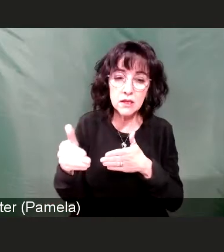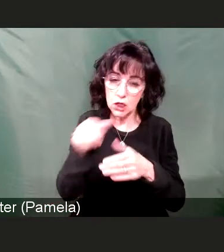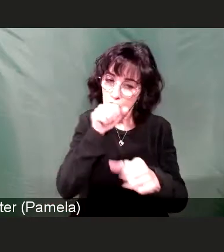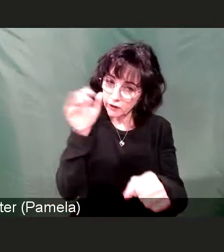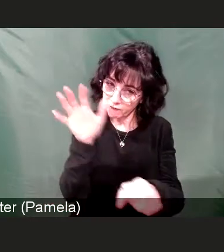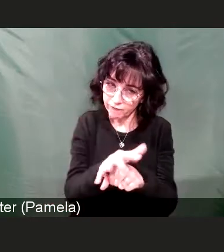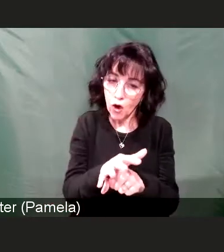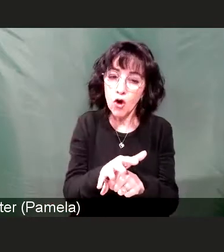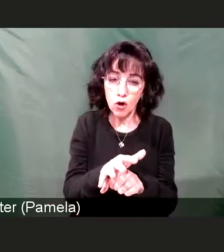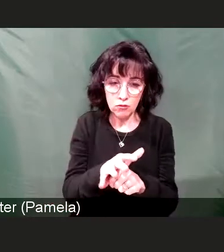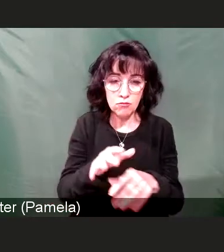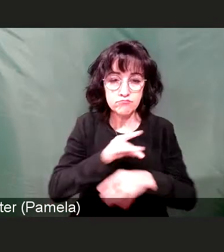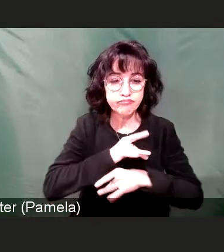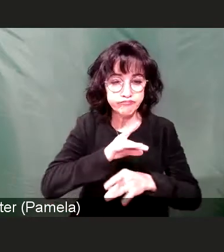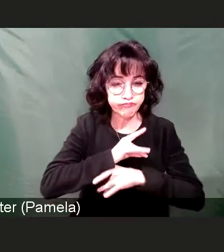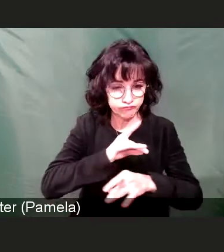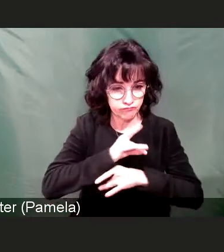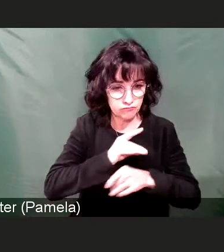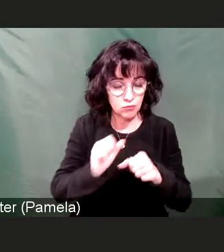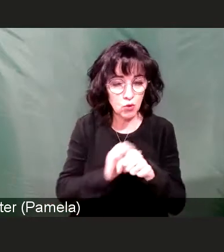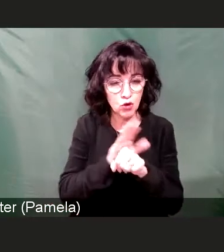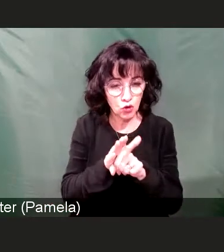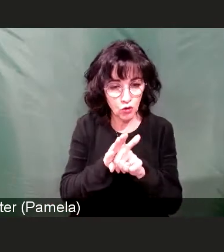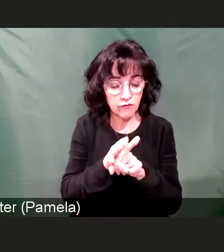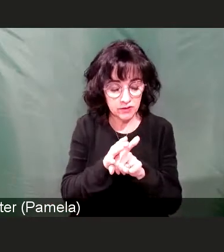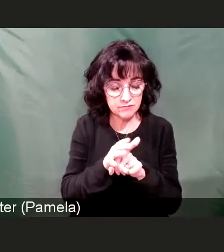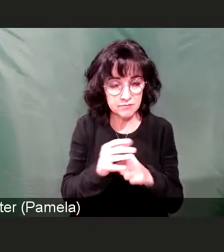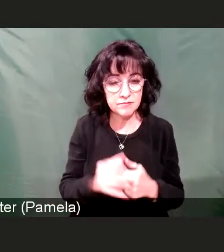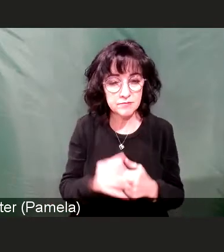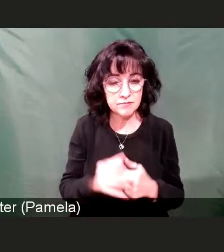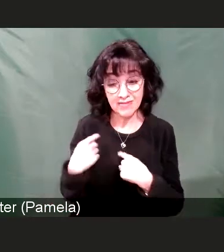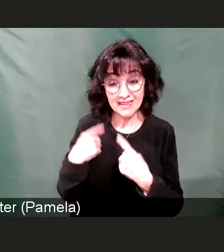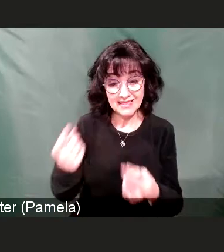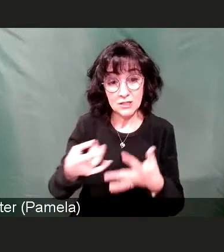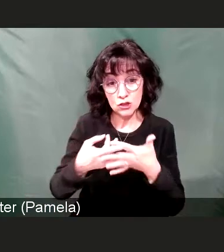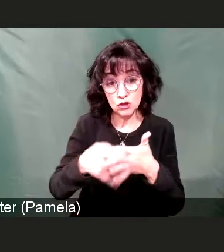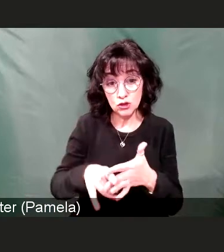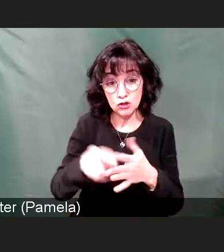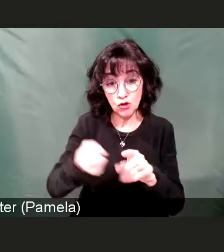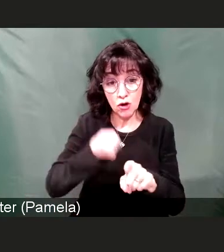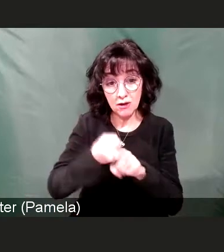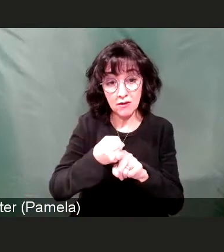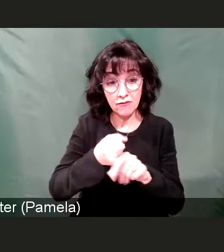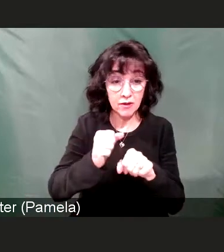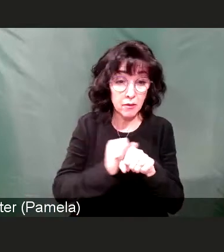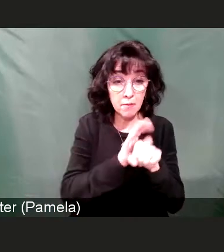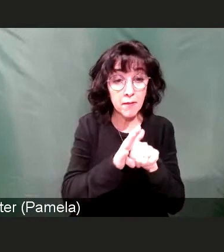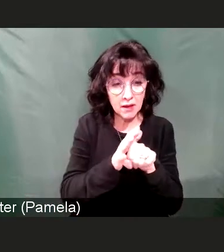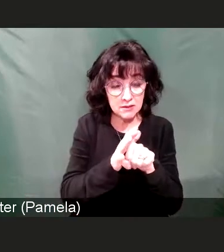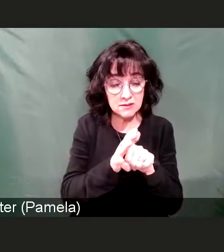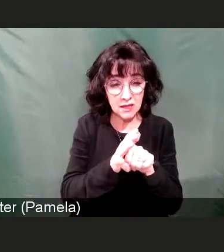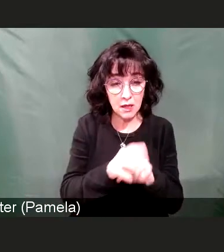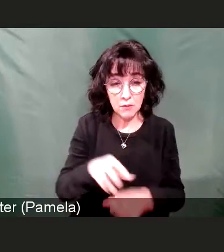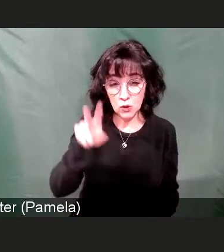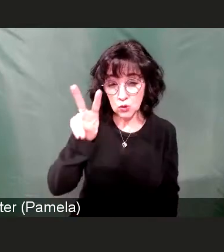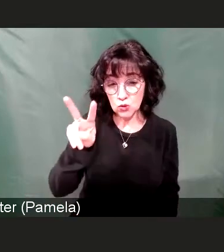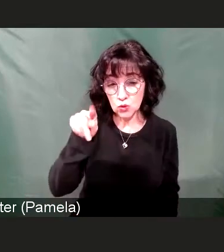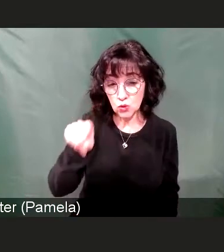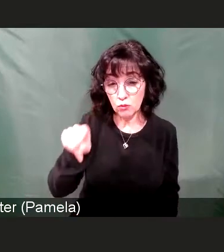In the world, since the start of the pandemic we have had approximately 2.5 million deaths associated